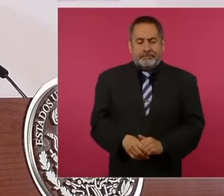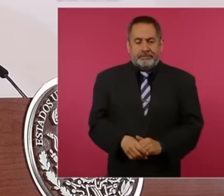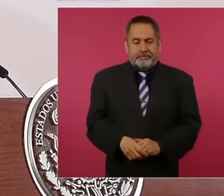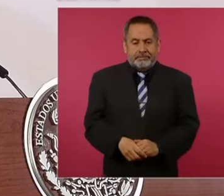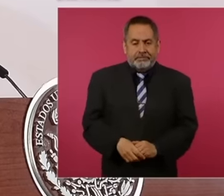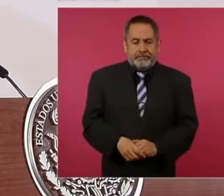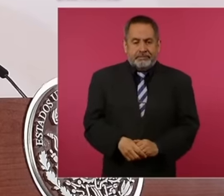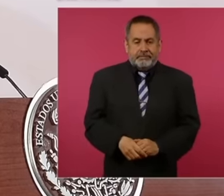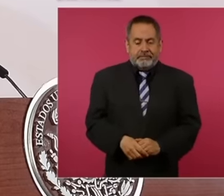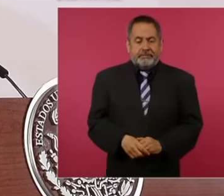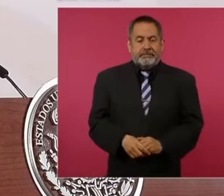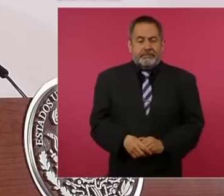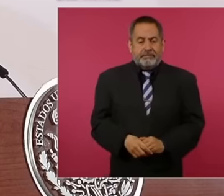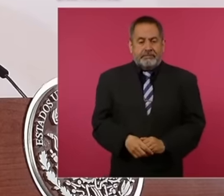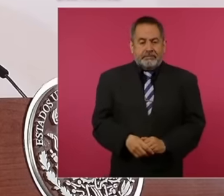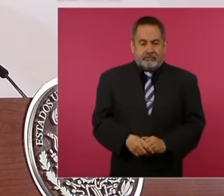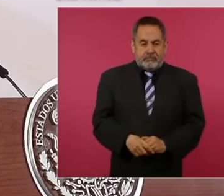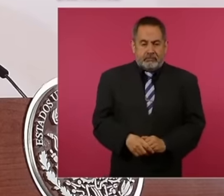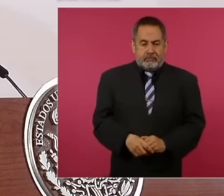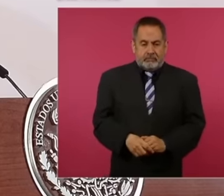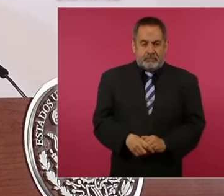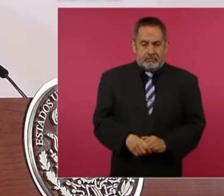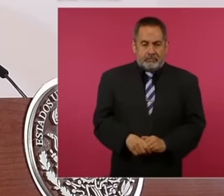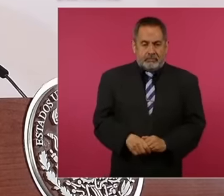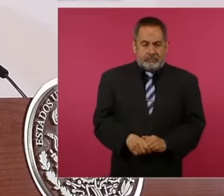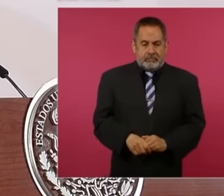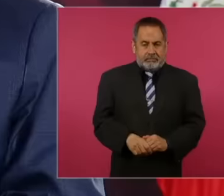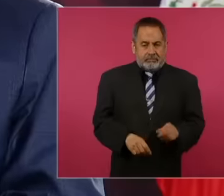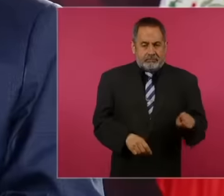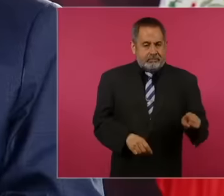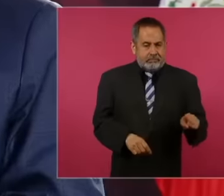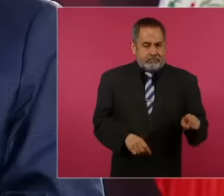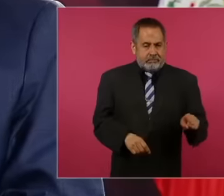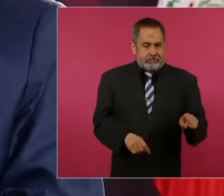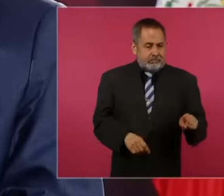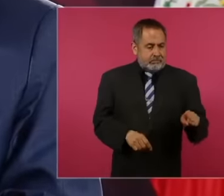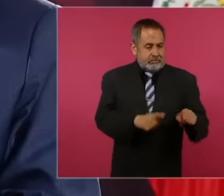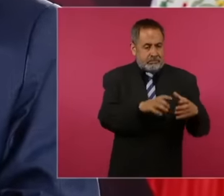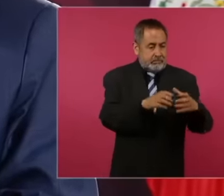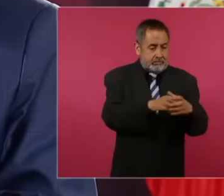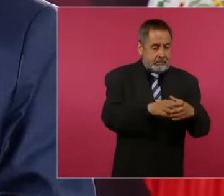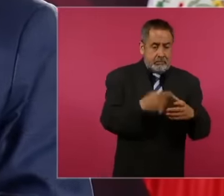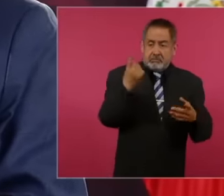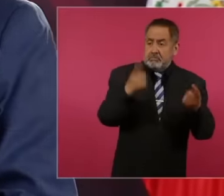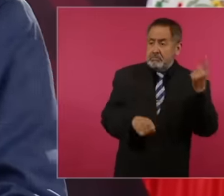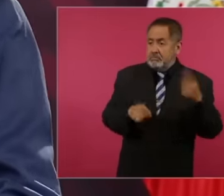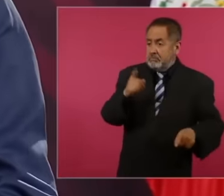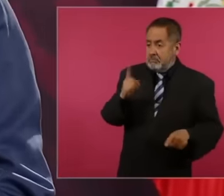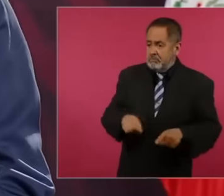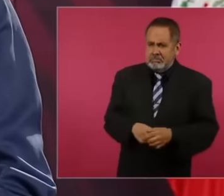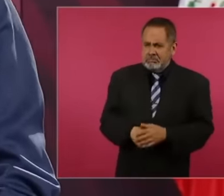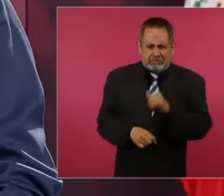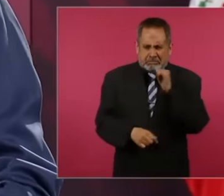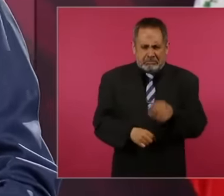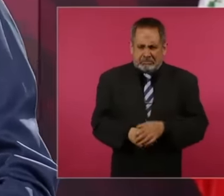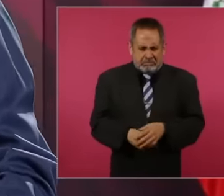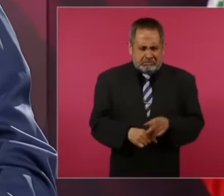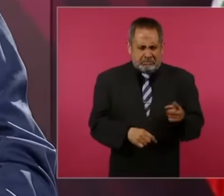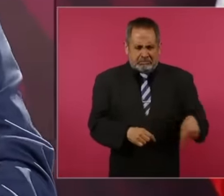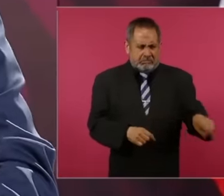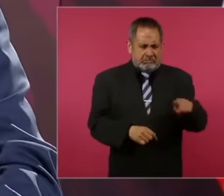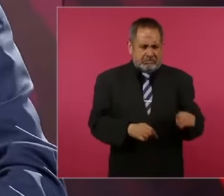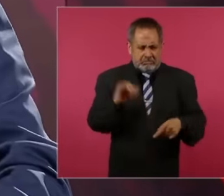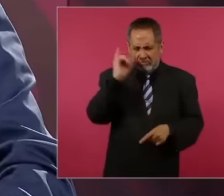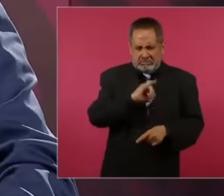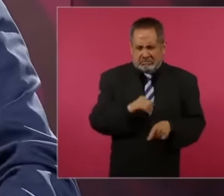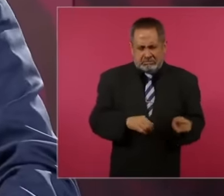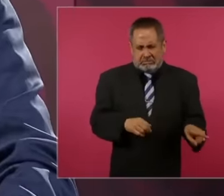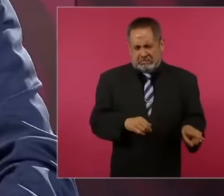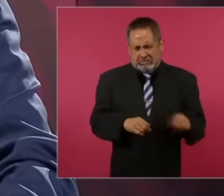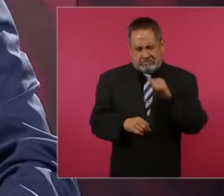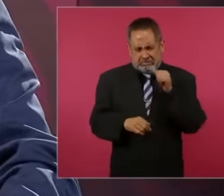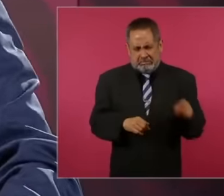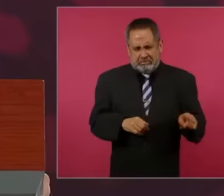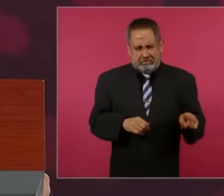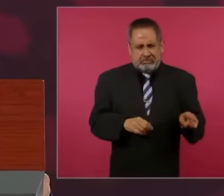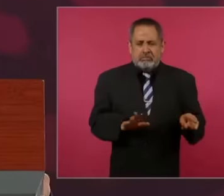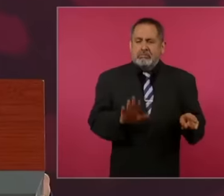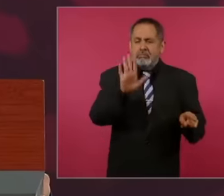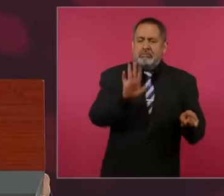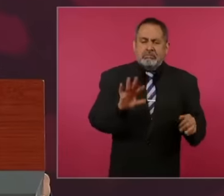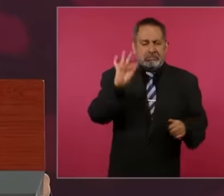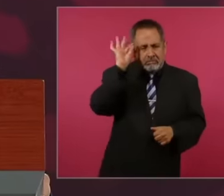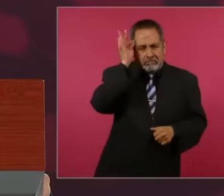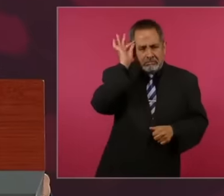who are not necessarily the ones in charge or the bosses, generally they are like employees of the